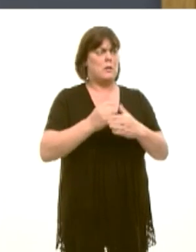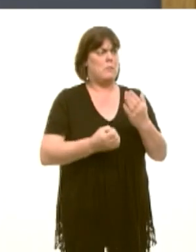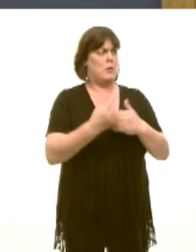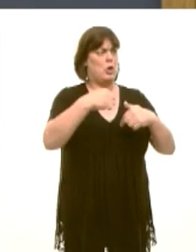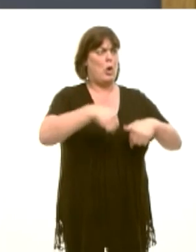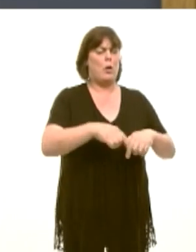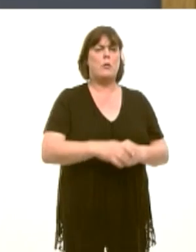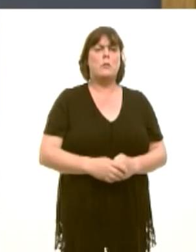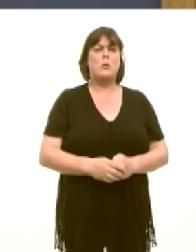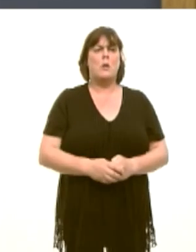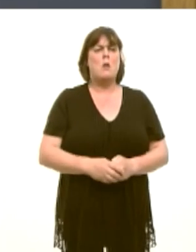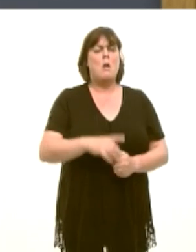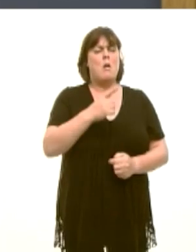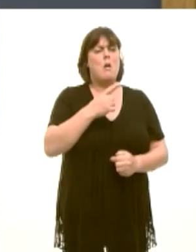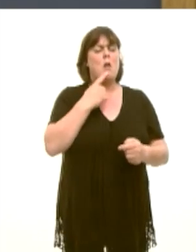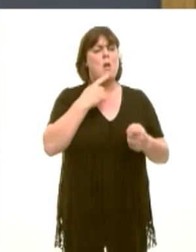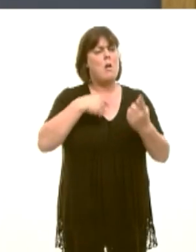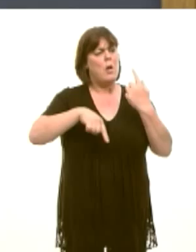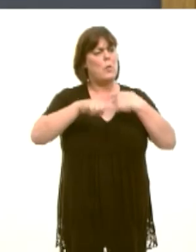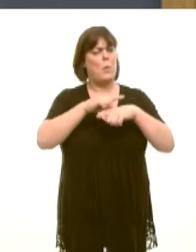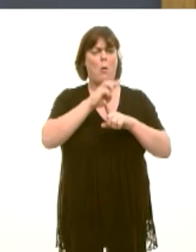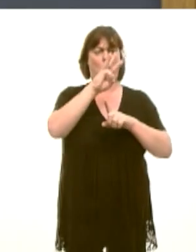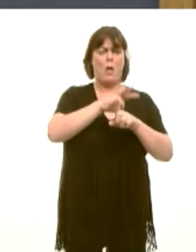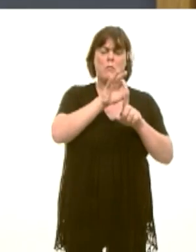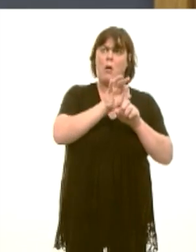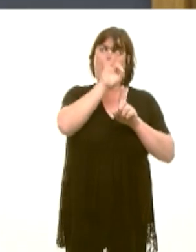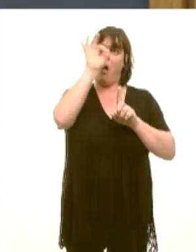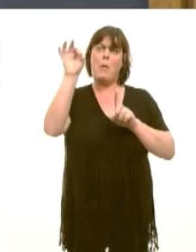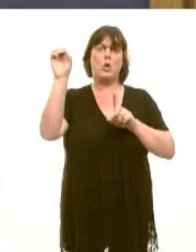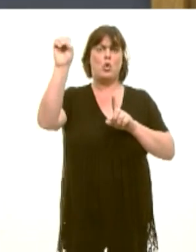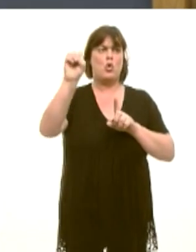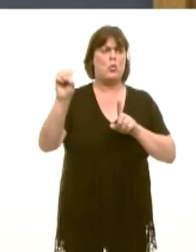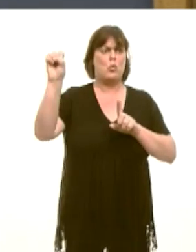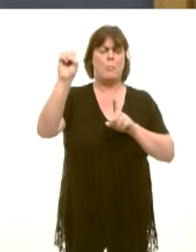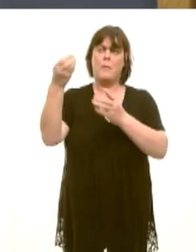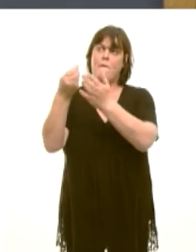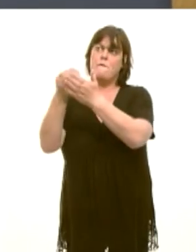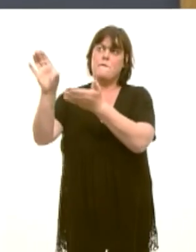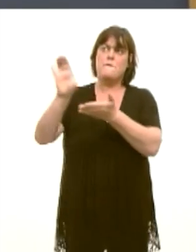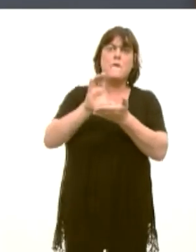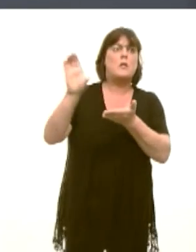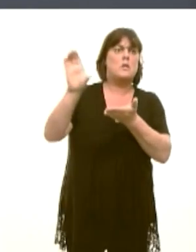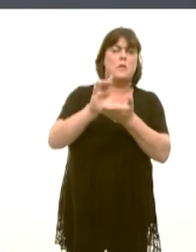in the large part, funds and assistance from European structural funds. Would you therefore